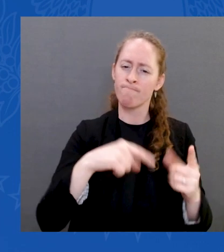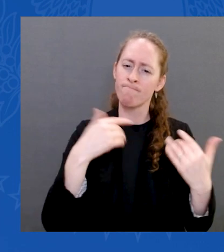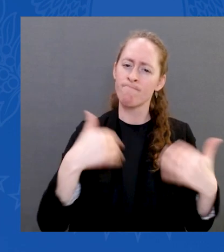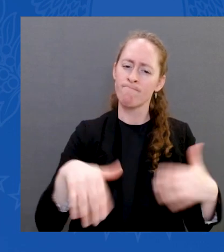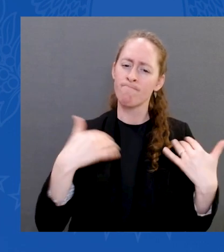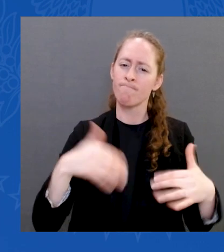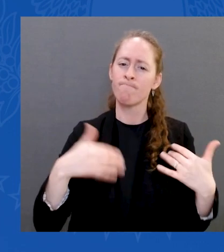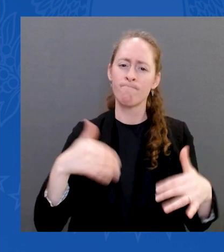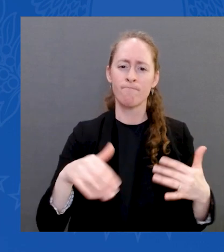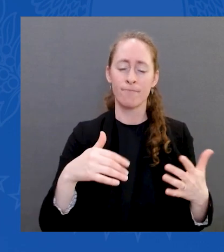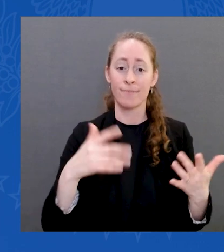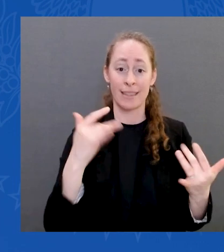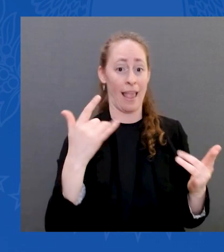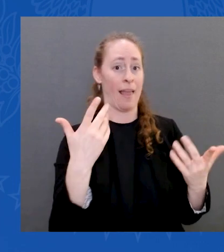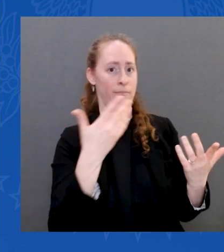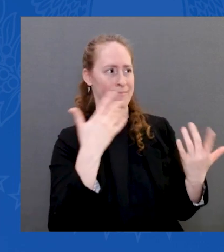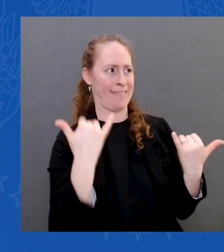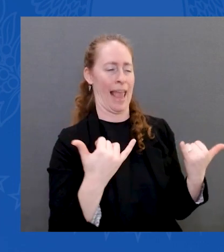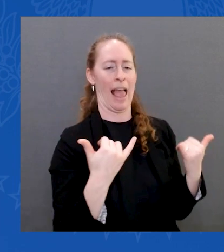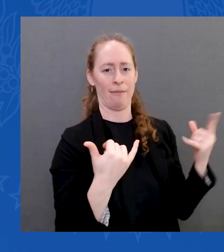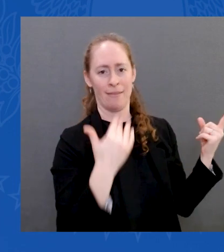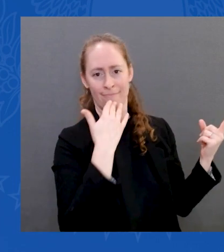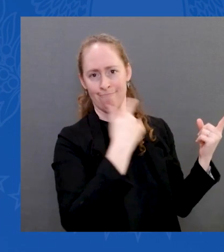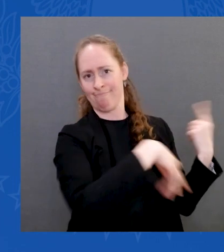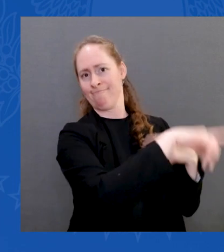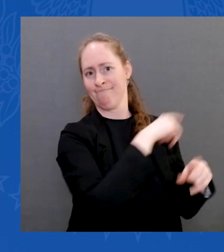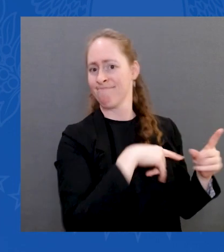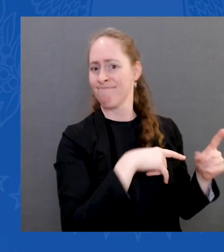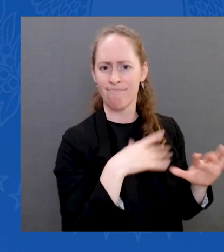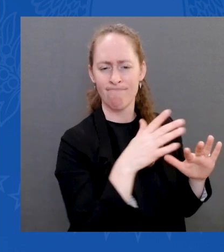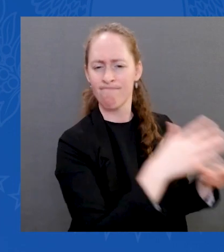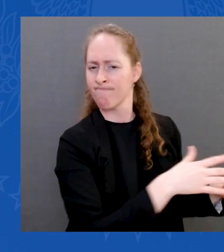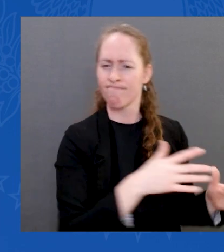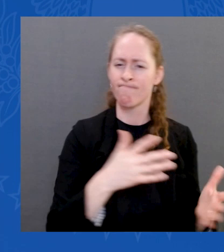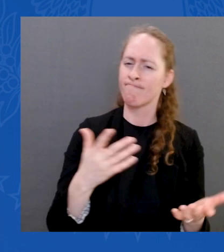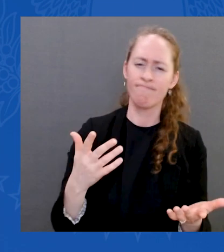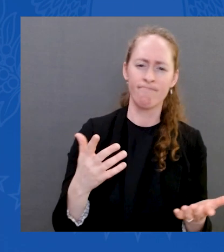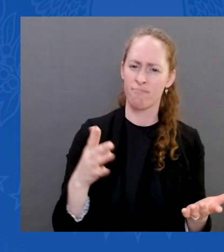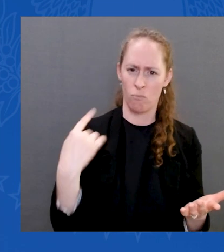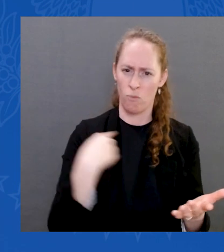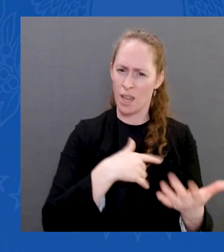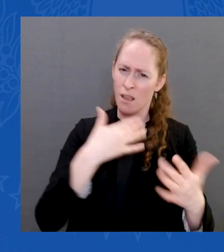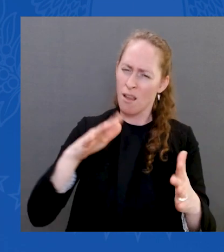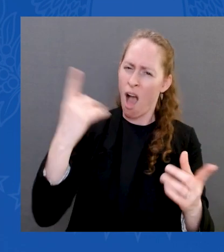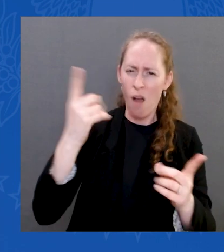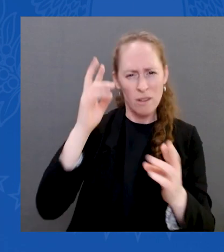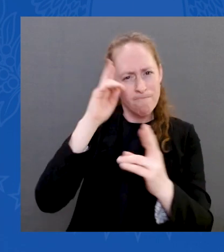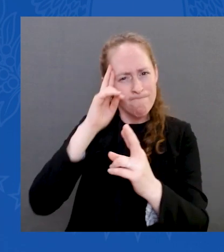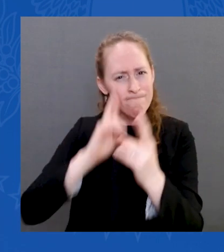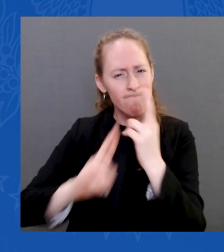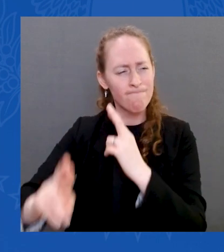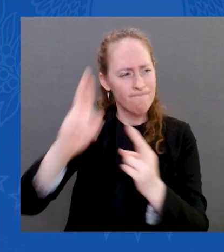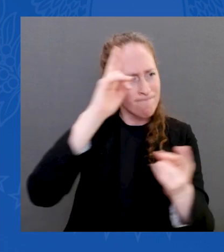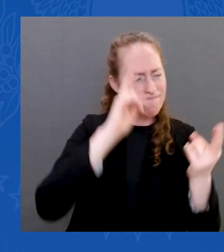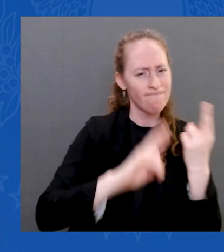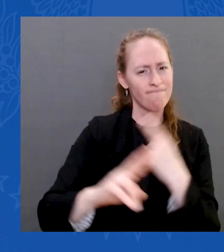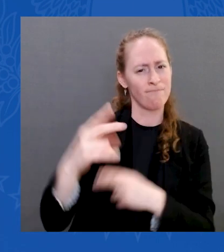we're on the same side in terms of having respect for one another. Well, Kurt, I understand you wanted to go back home